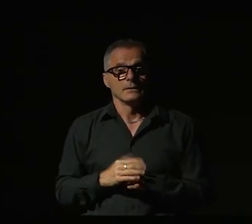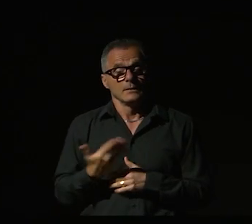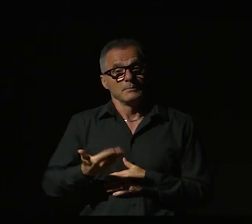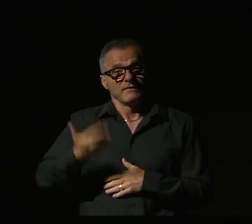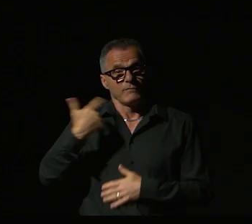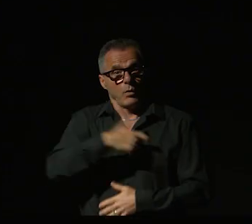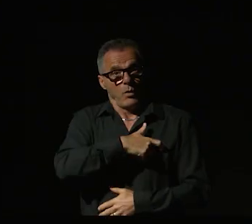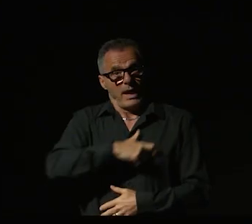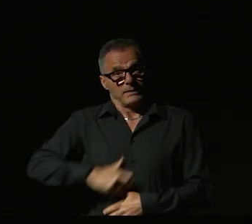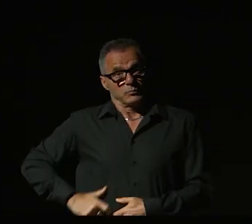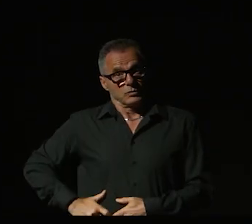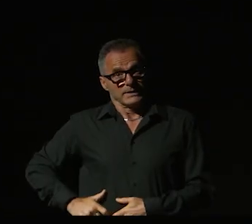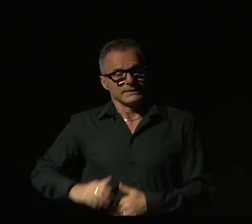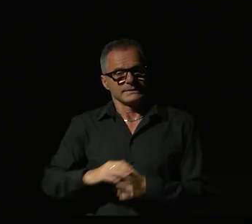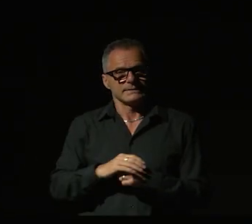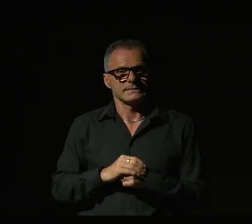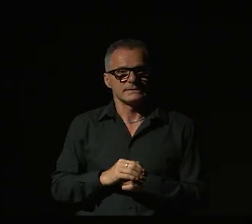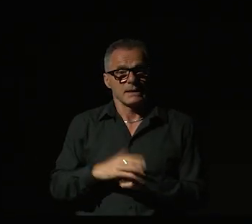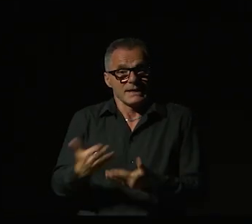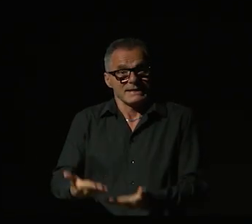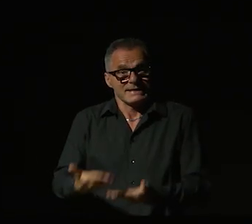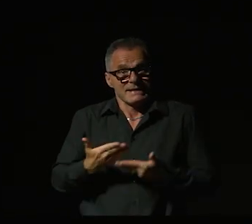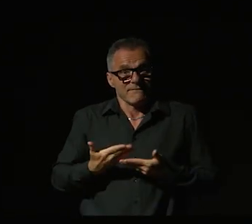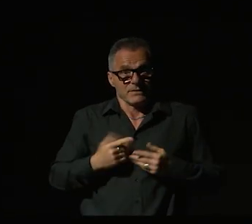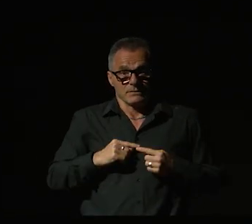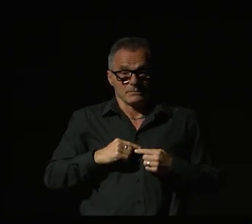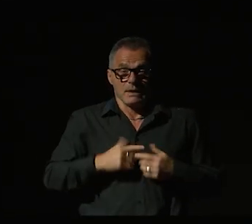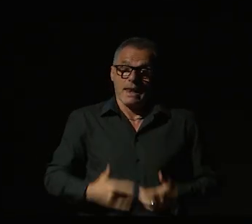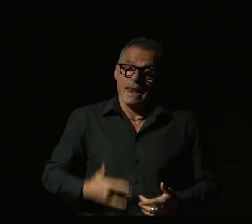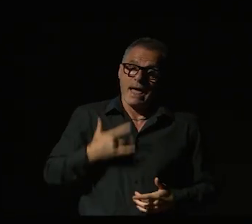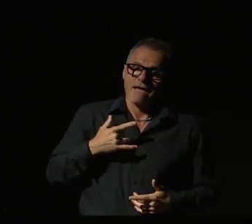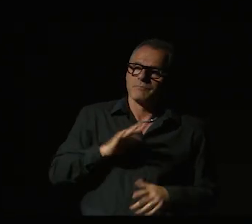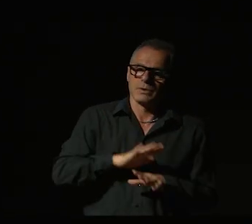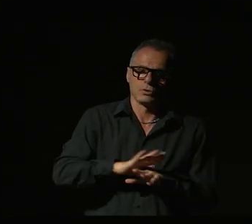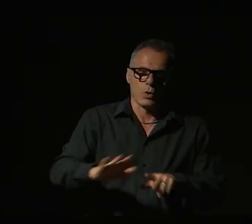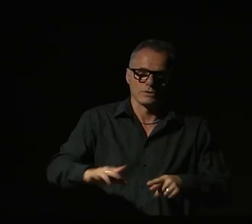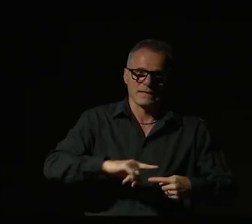granted immortality but not immortal youth so to say.